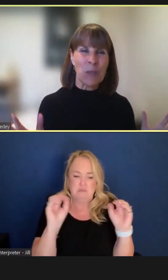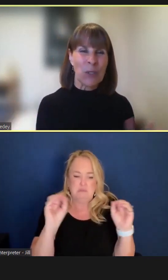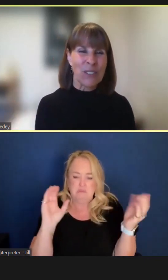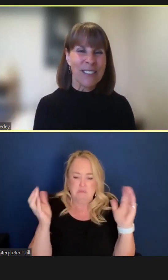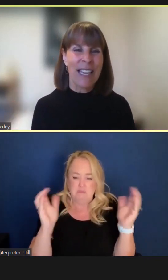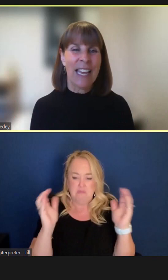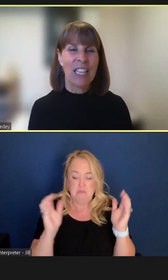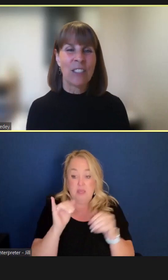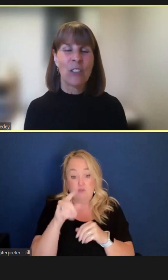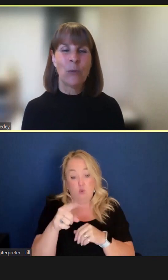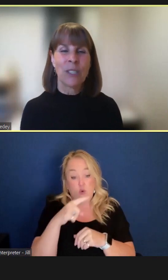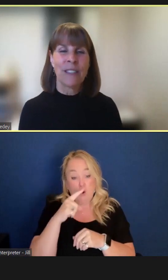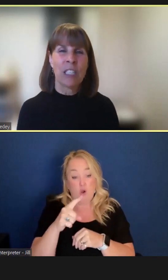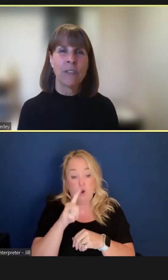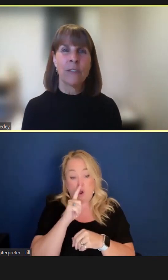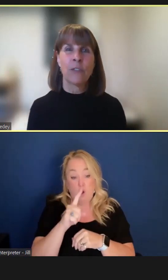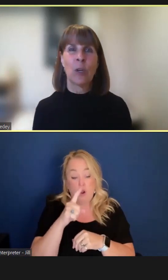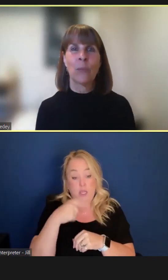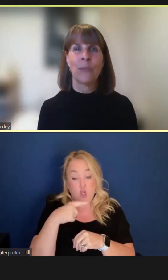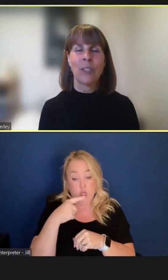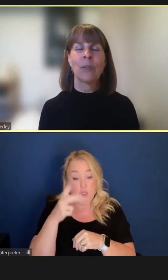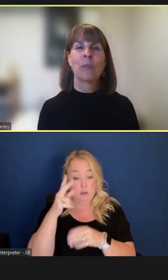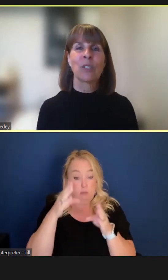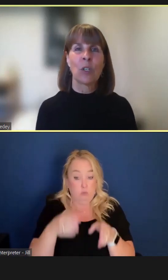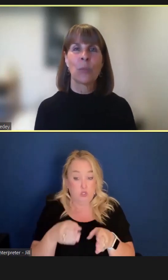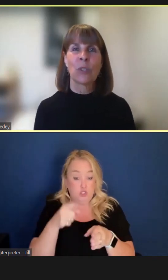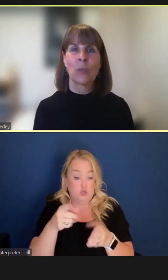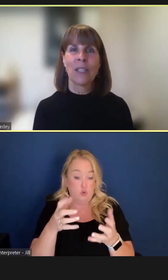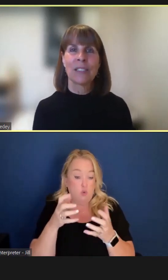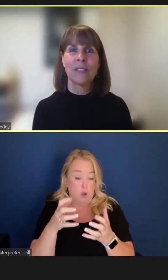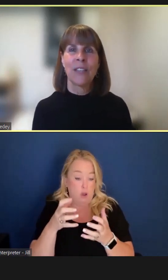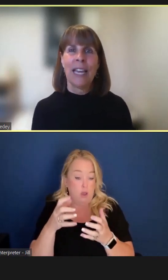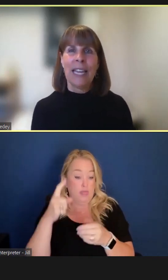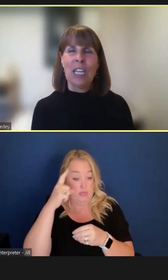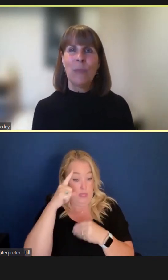person and you want to think of it from hearing result perspective it'd be kind